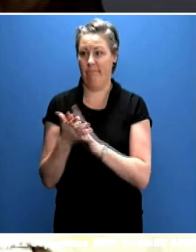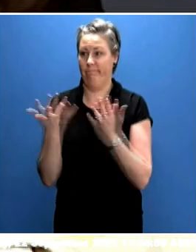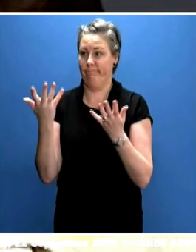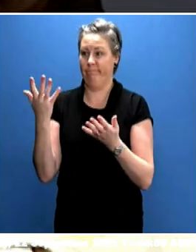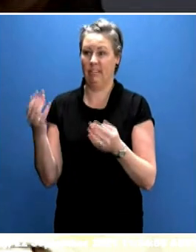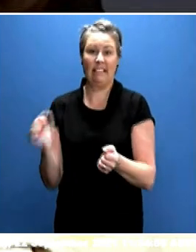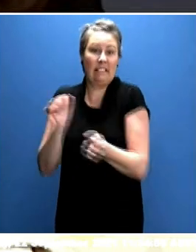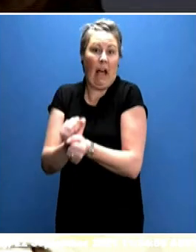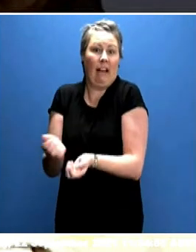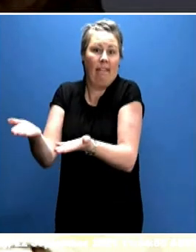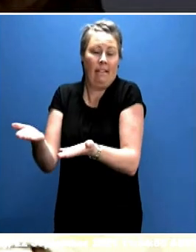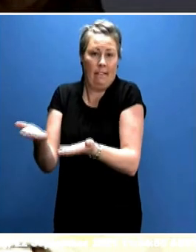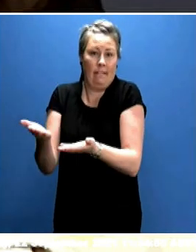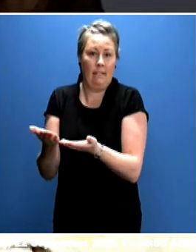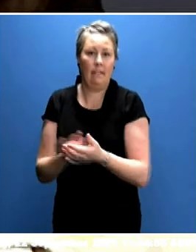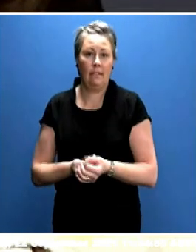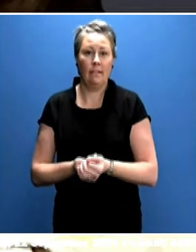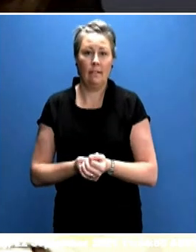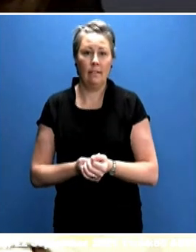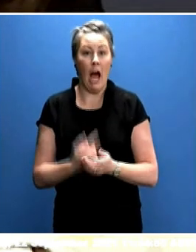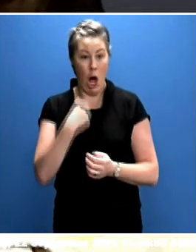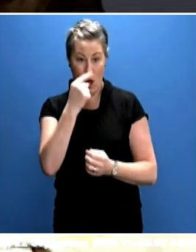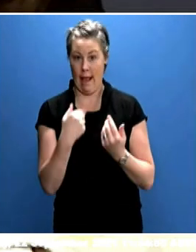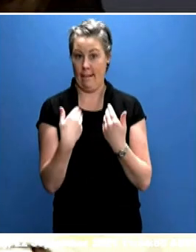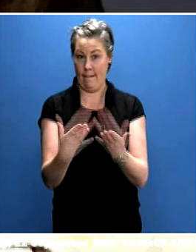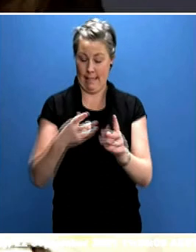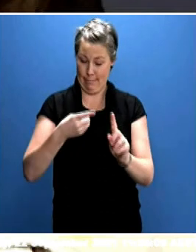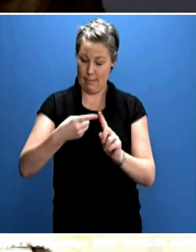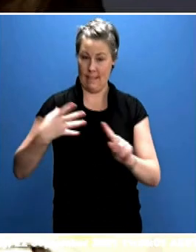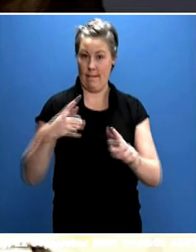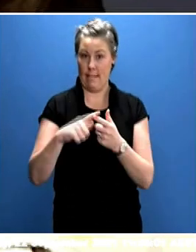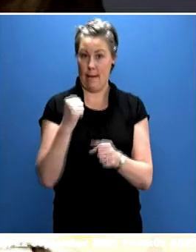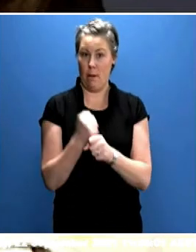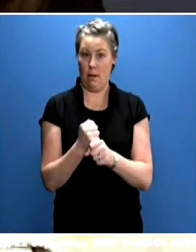Now, I can give the Commissioners an example of this, and I think it's